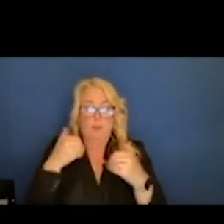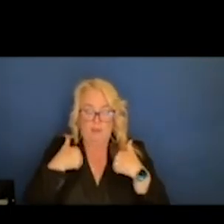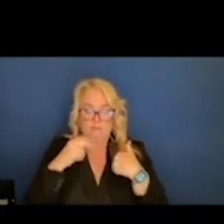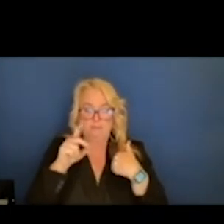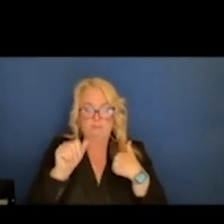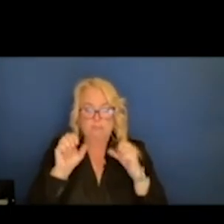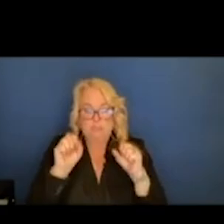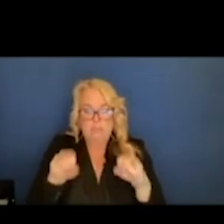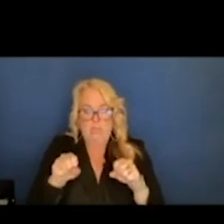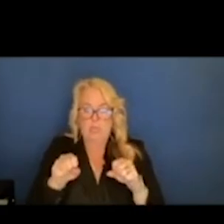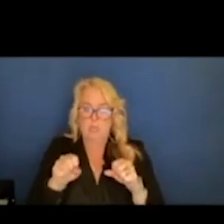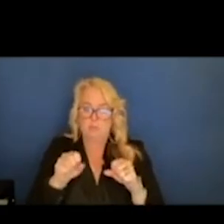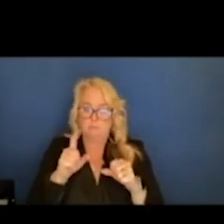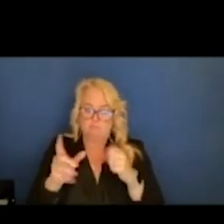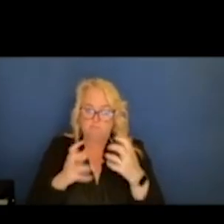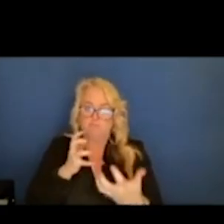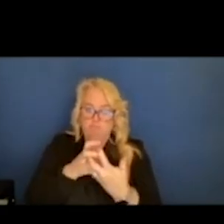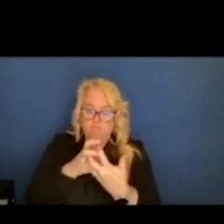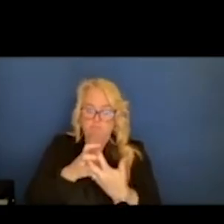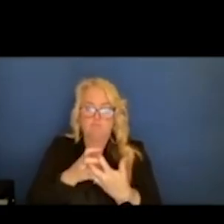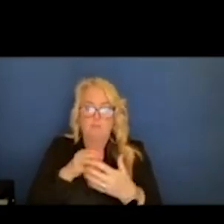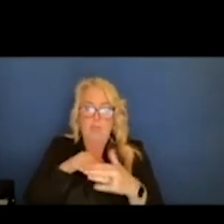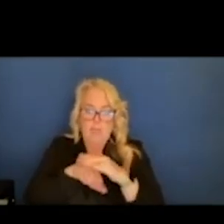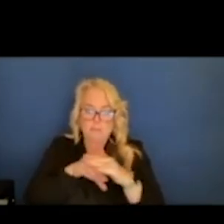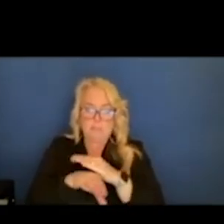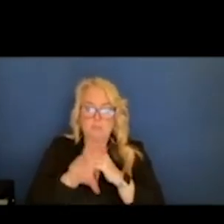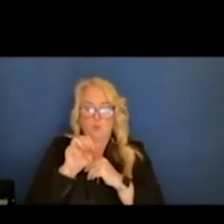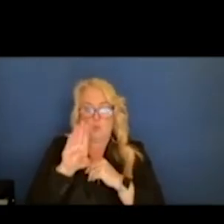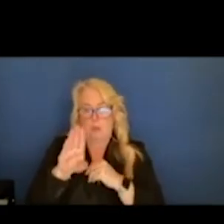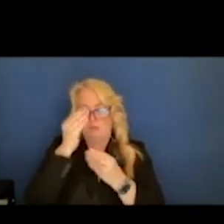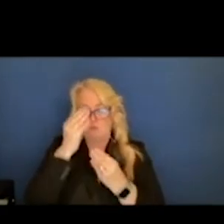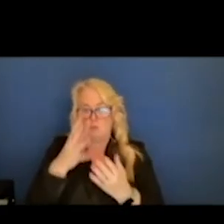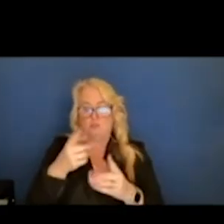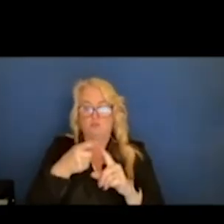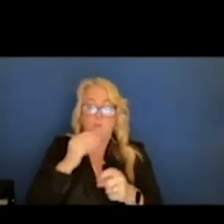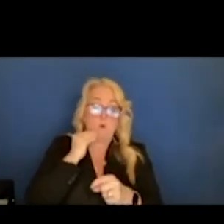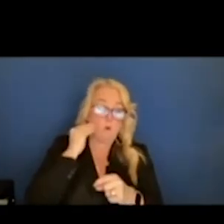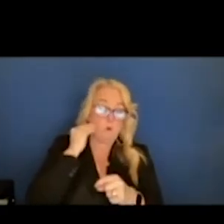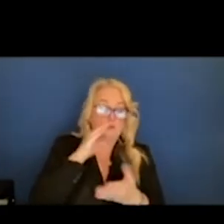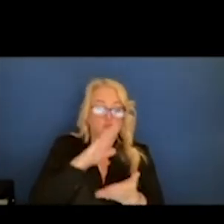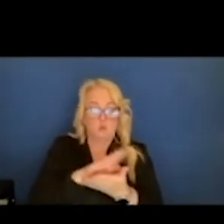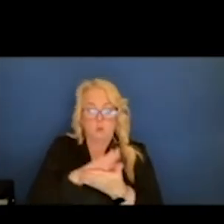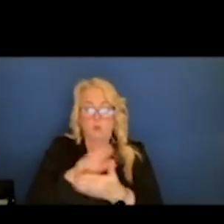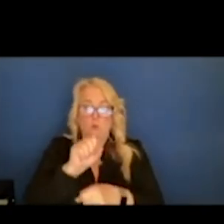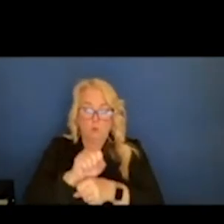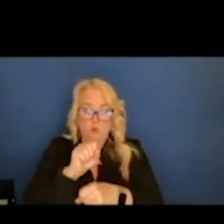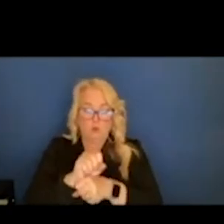customize and access web-based information at home, school, or work, and creating work-based